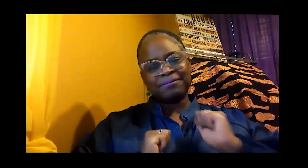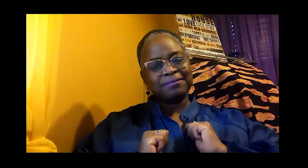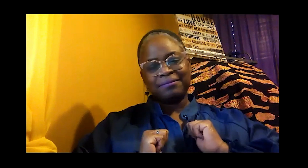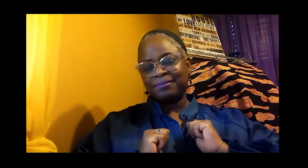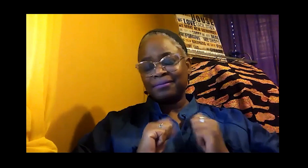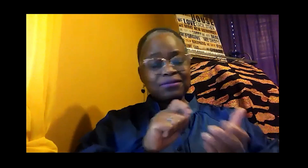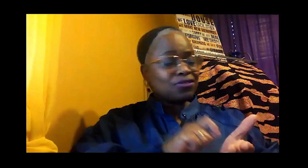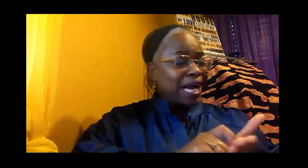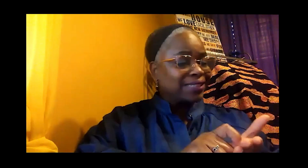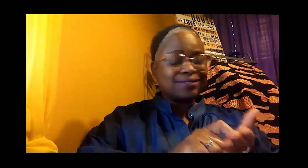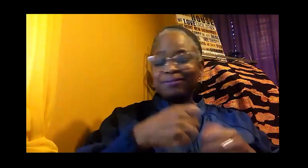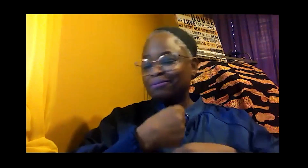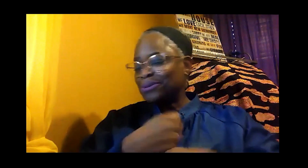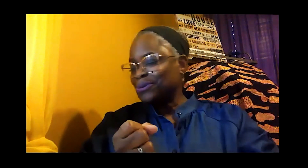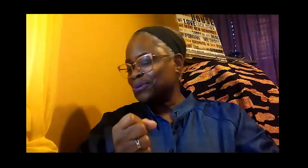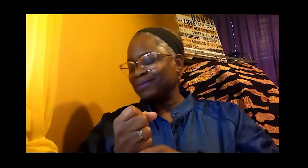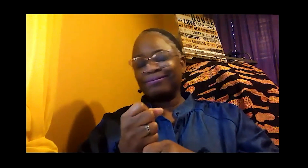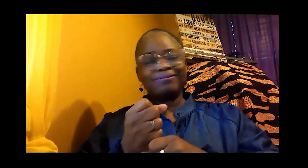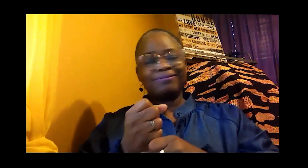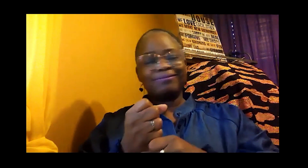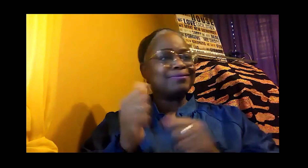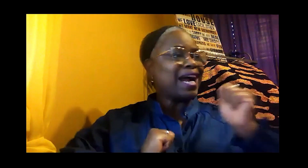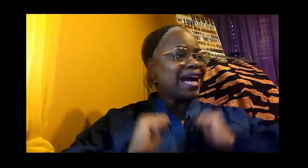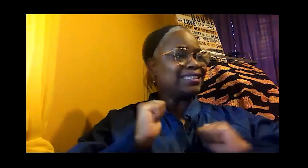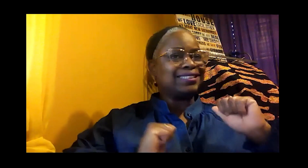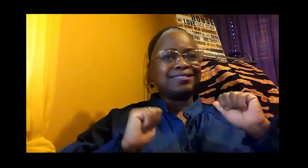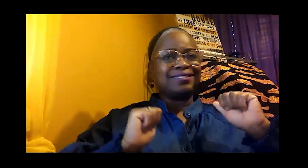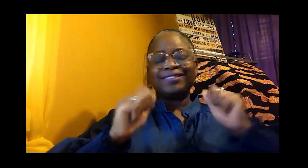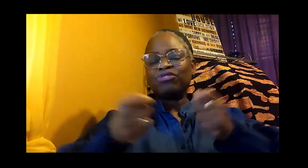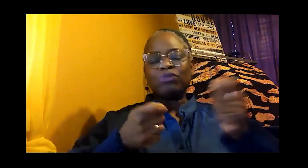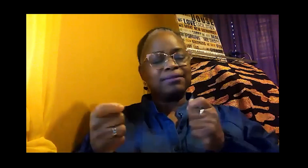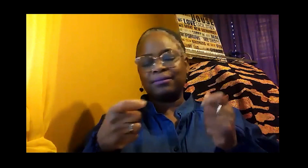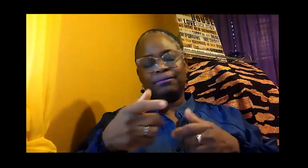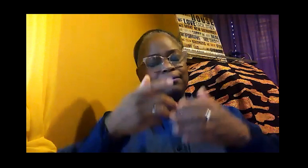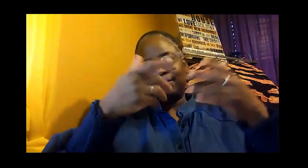been fascinated with the theater, whether it's writing, or producing, acting, or even directing.